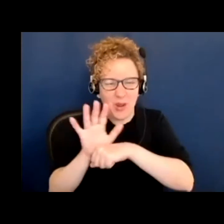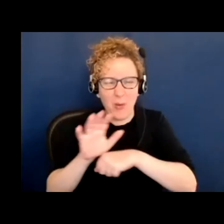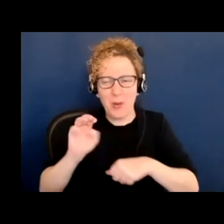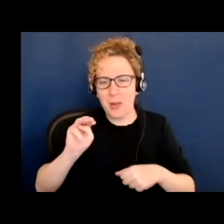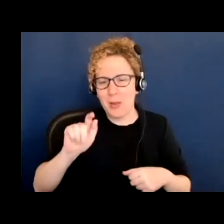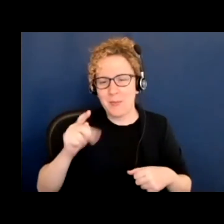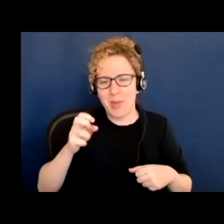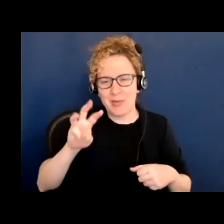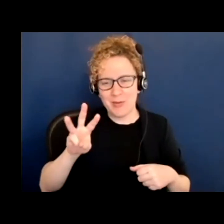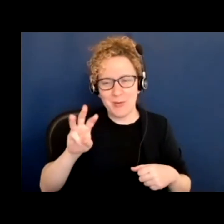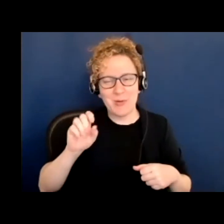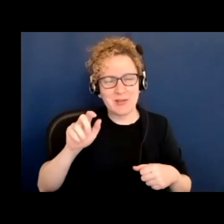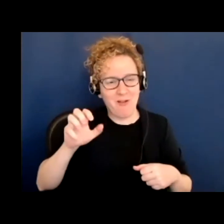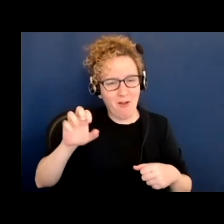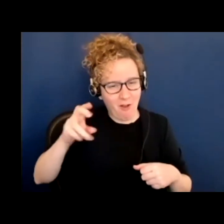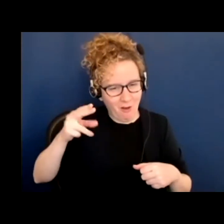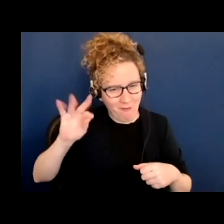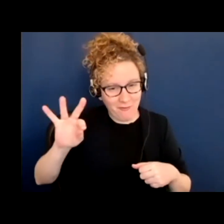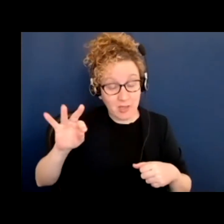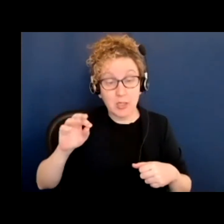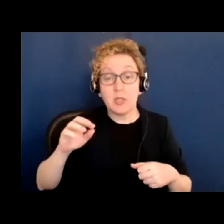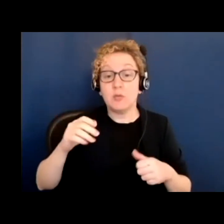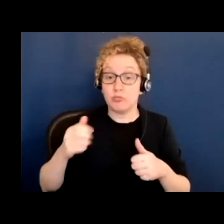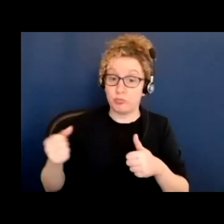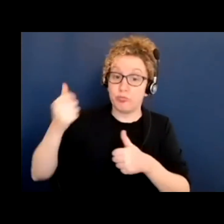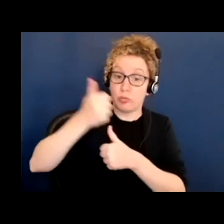Assistant Secretary of the State Department's Bureau of Educational and Cultural Affairs